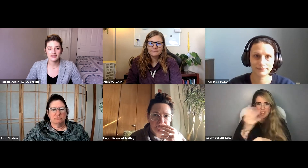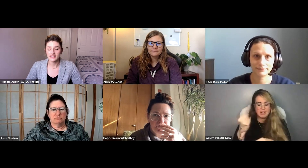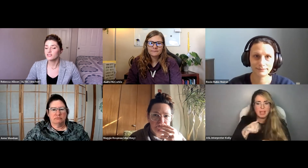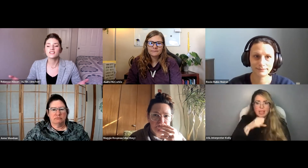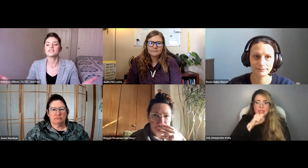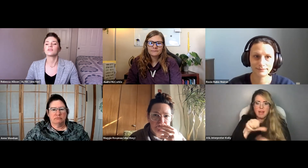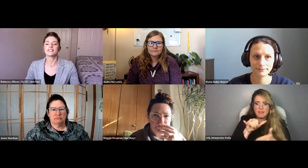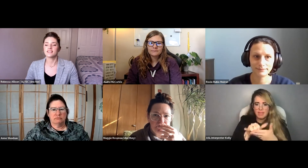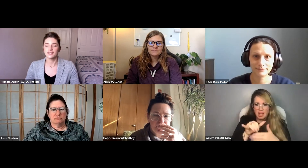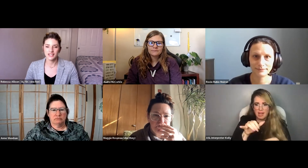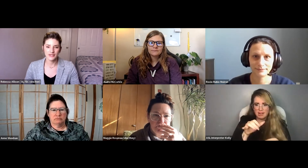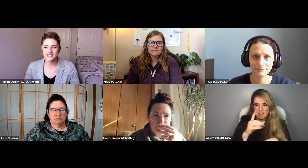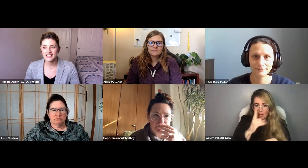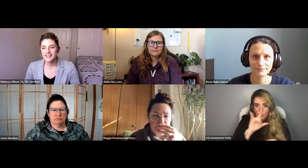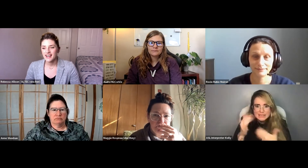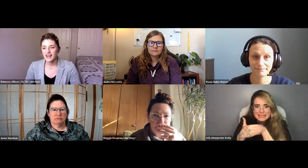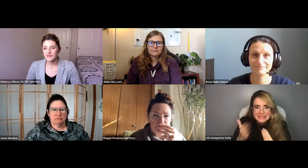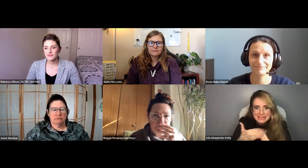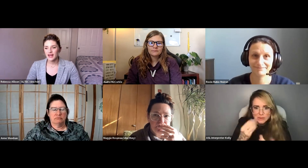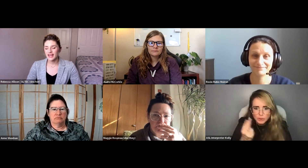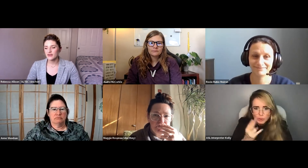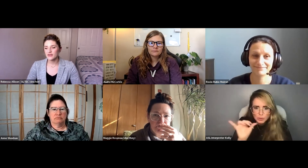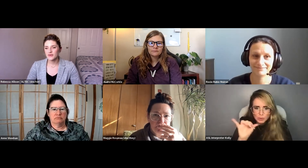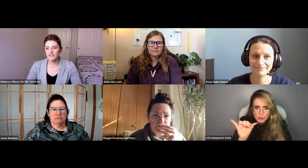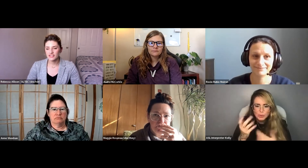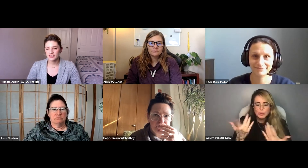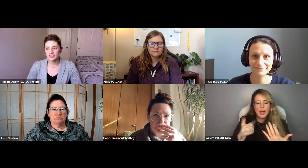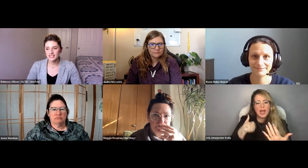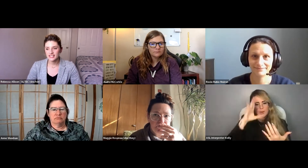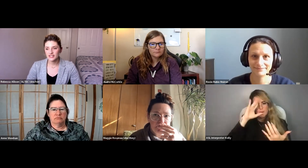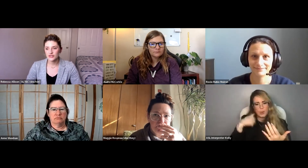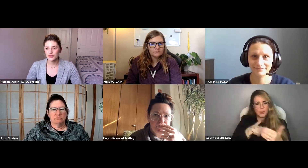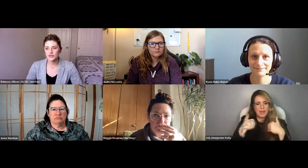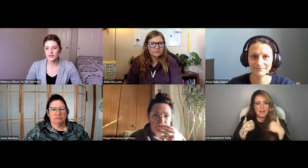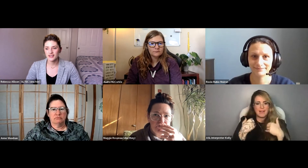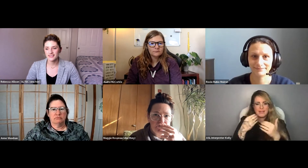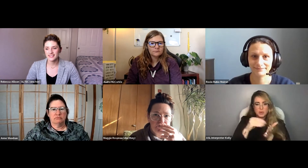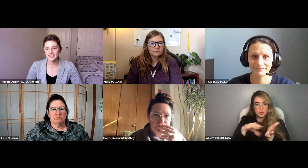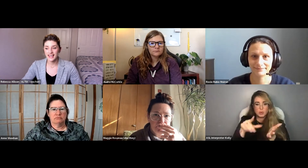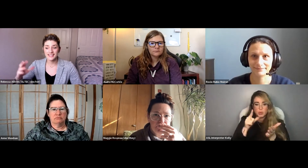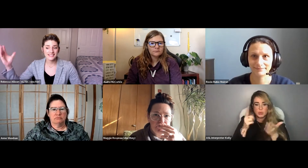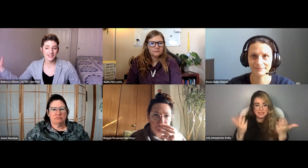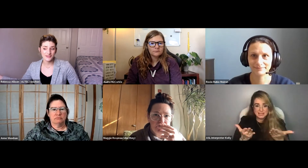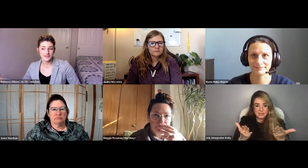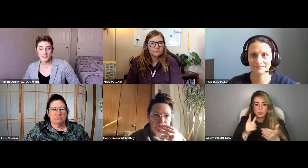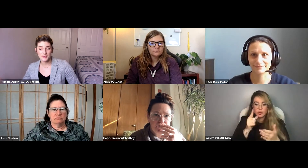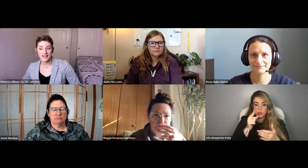they look so easy to use. I know that we have a student here who's been on the end of Nearpod. I